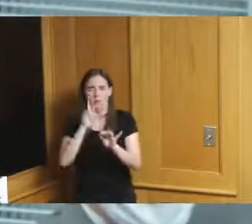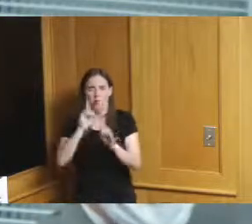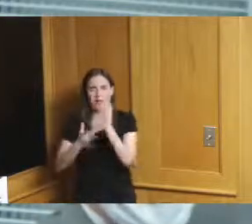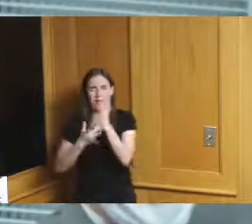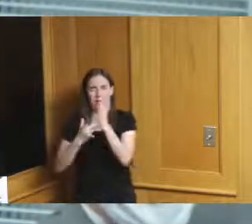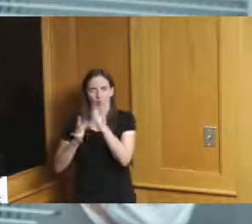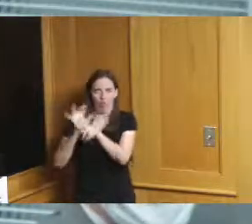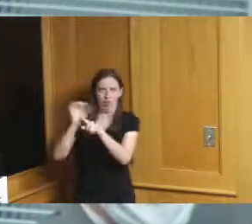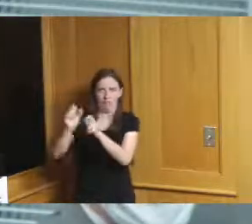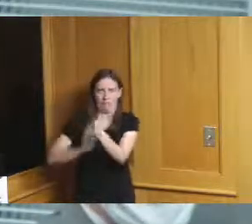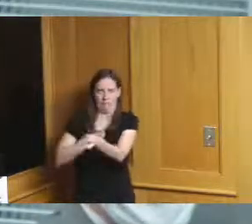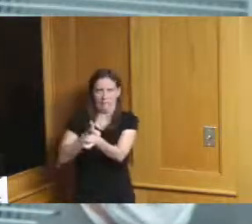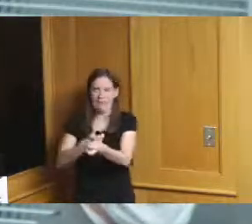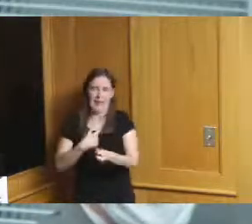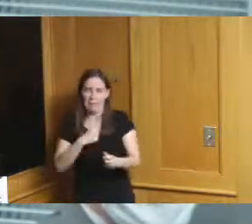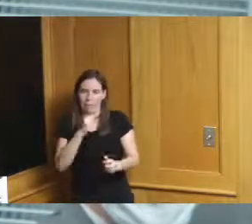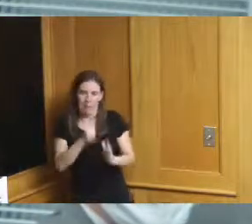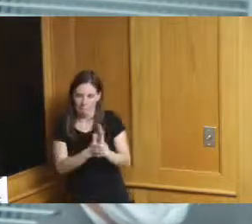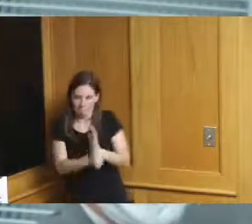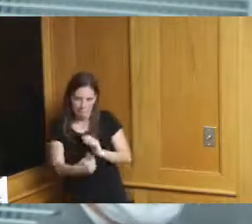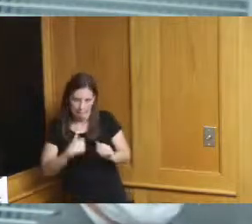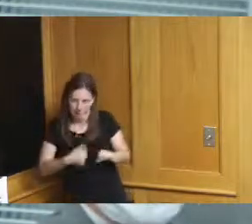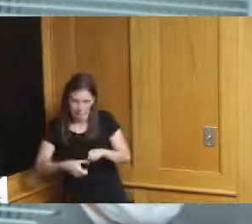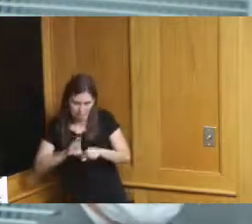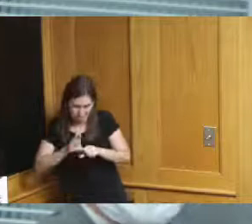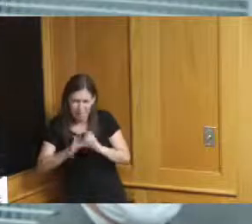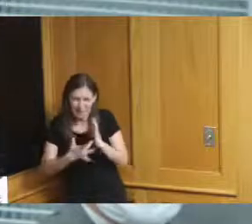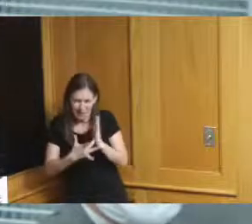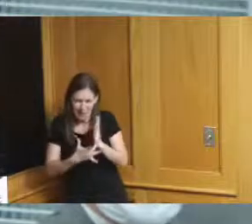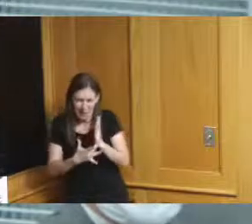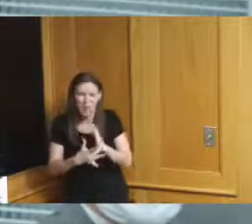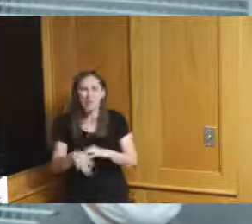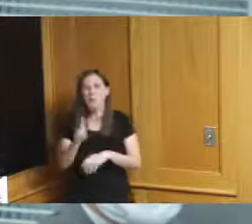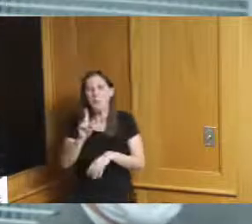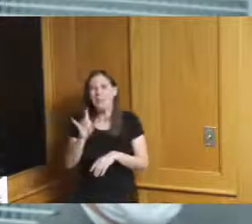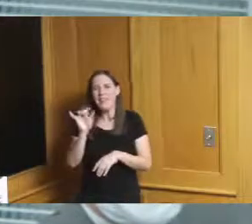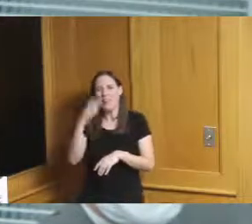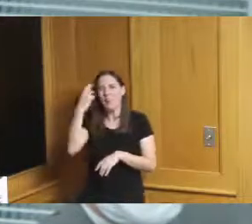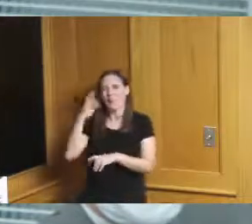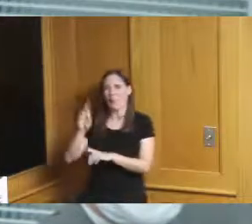real technology person but from my perspective you know that's why we've got raj but from from